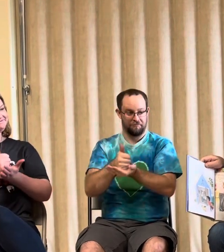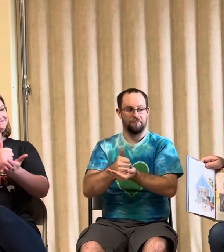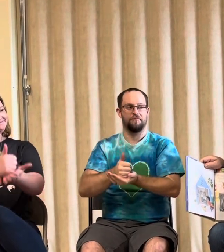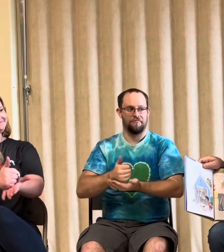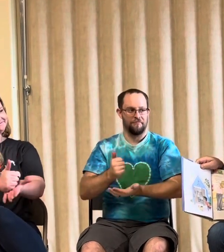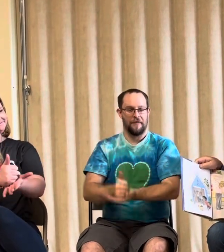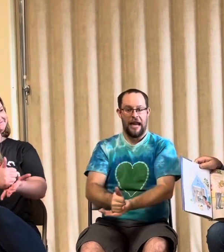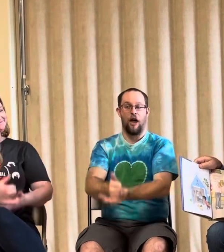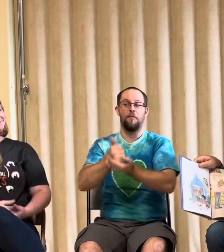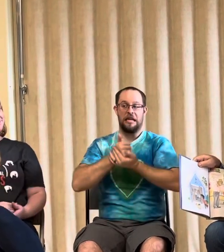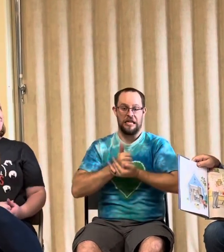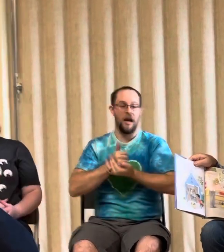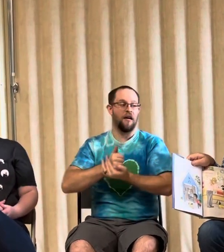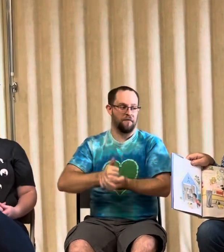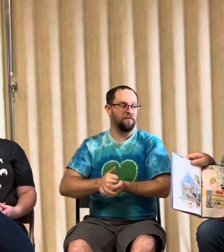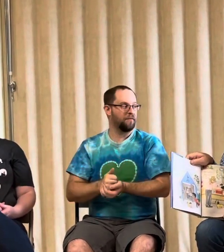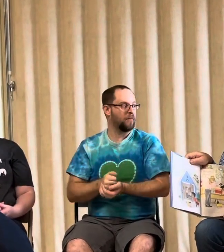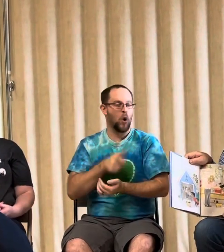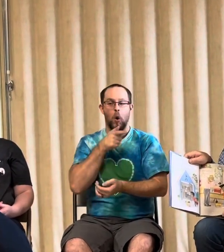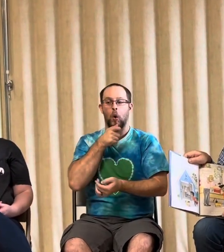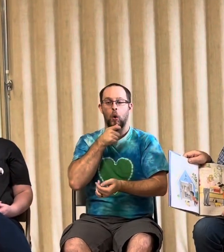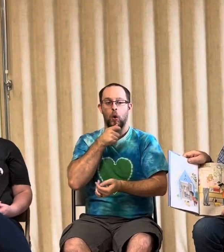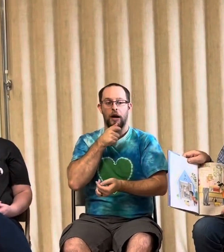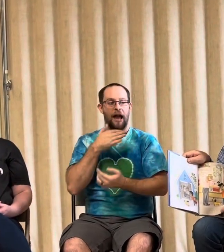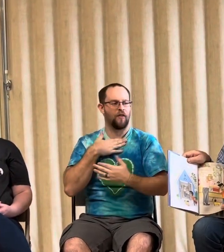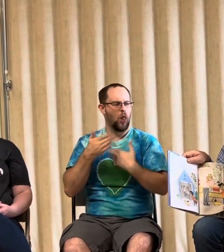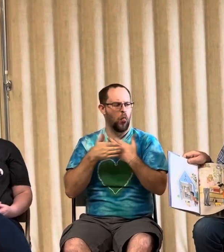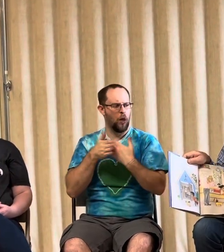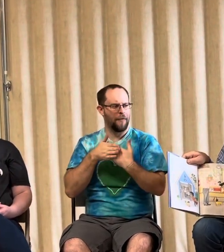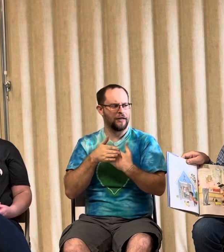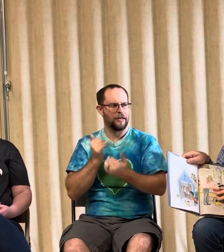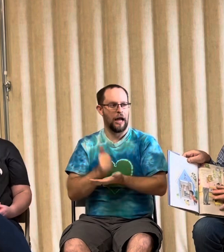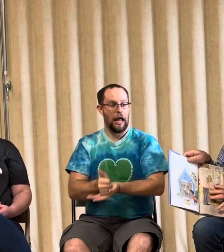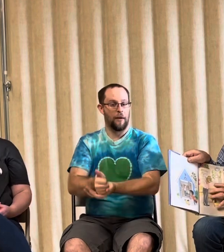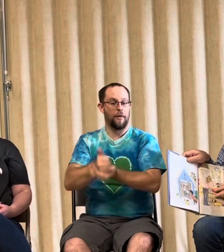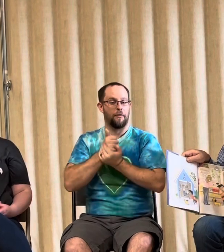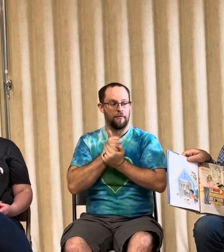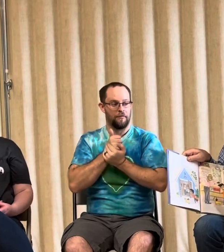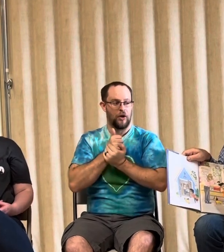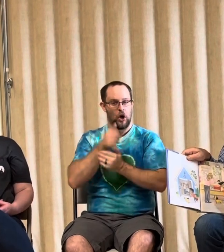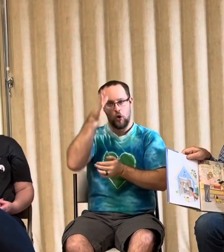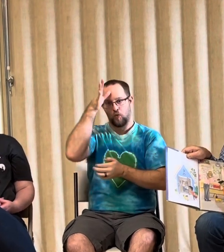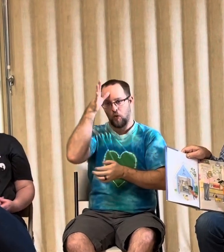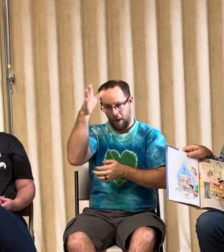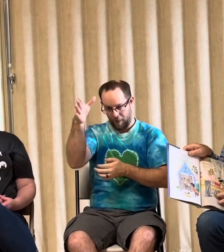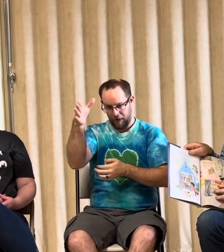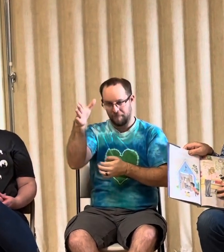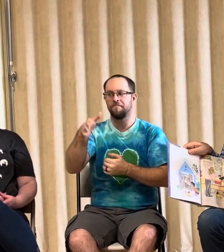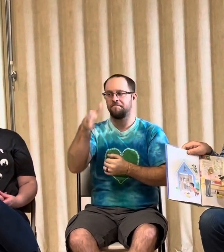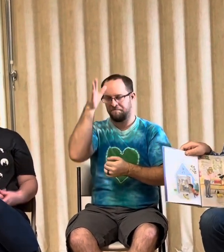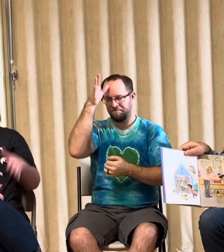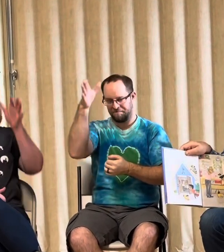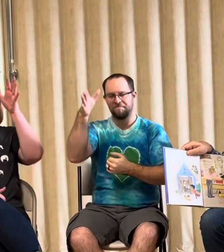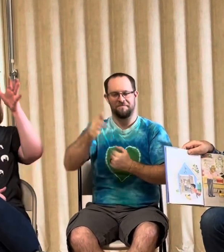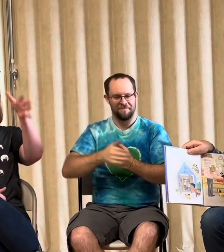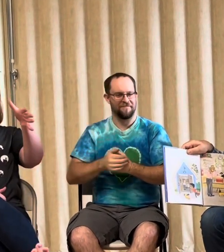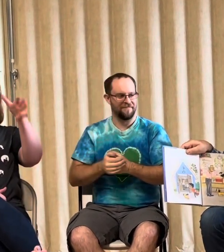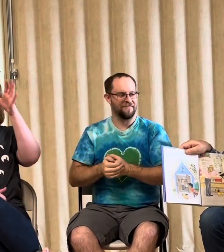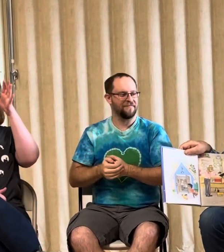So, who does he have nearby that can help him out? But it's Grandpa! CALI: "Grandpa." GRAMPS: So, he says, you